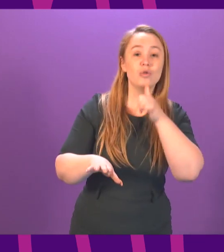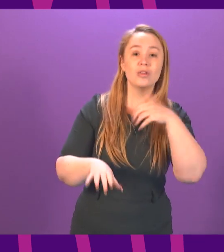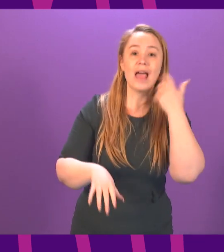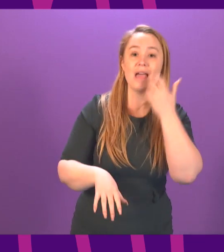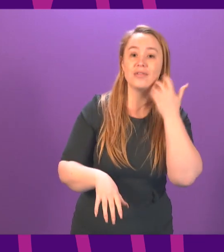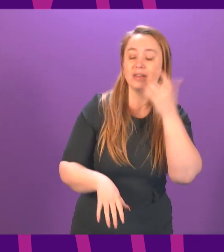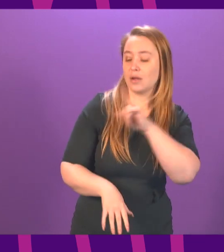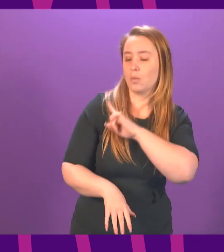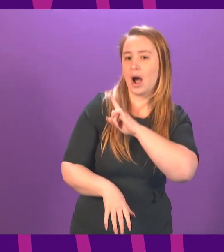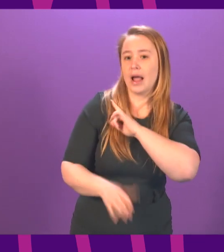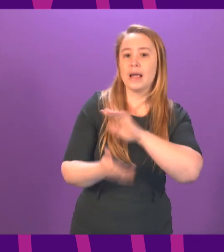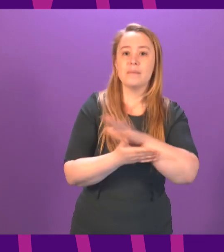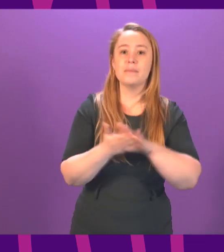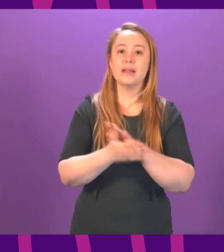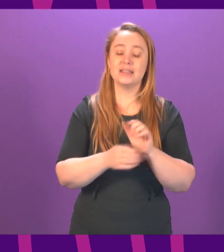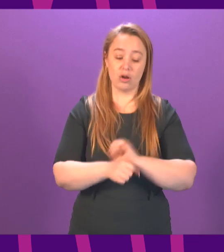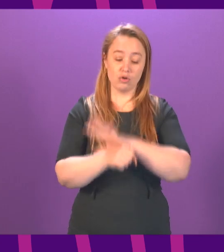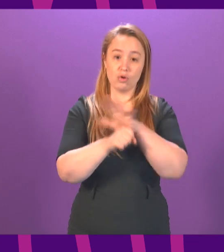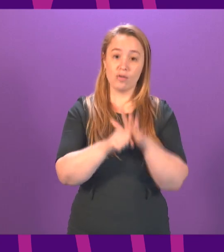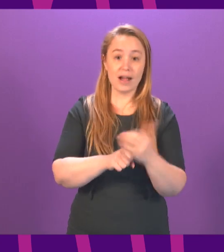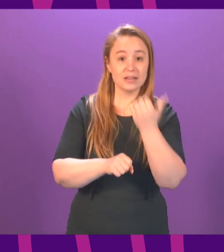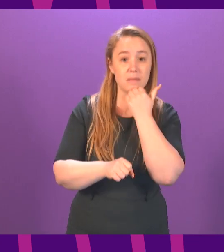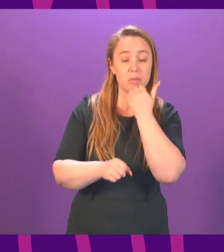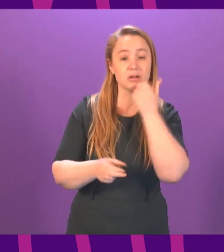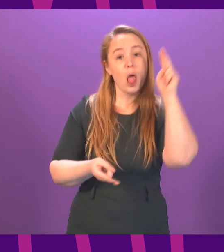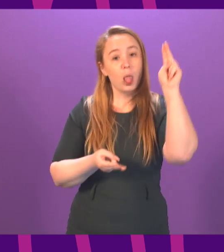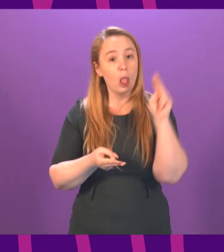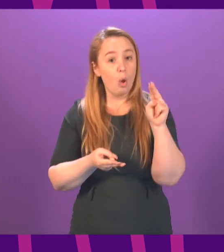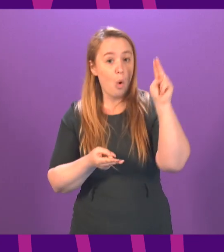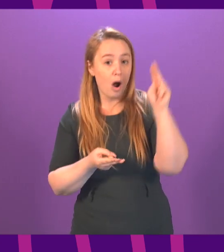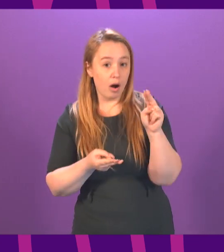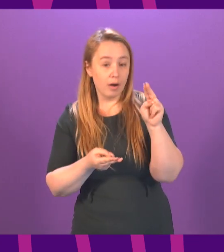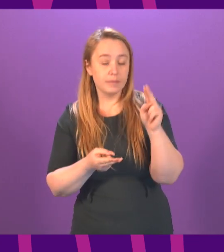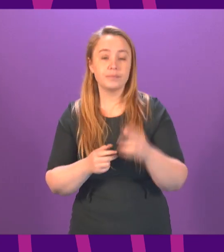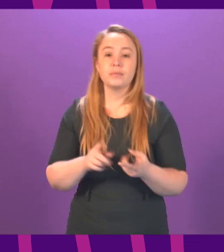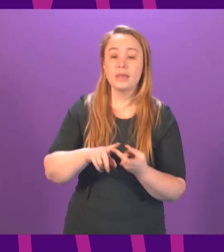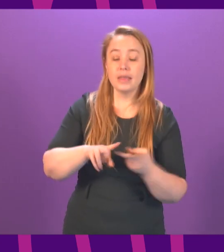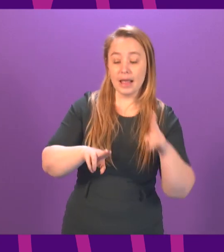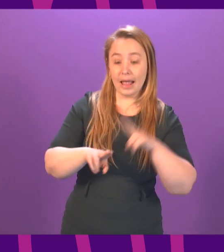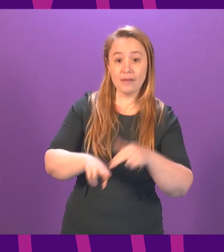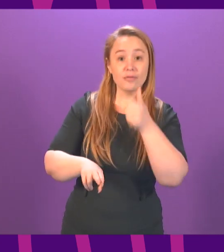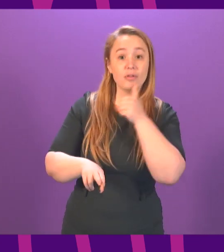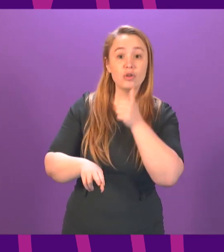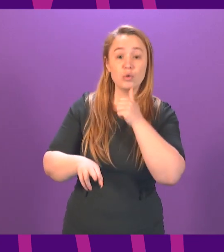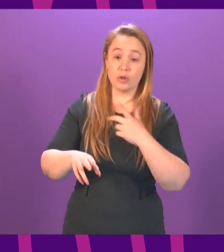are, thankfully, lower than they would be if that volume was being used up to capacity.